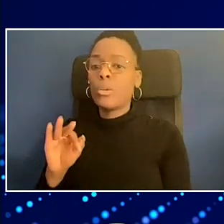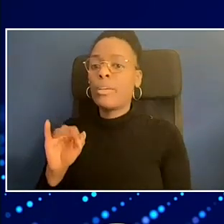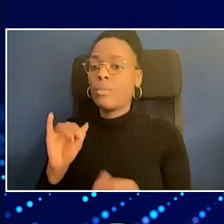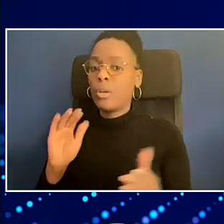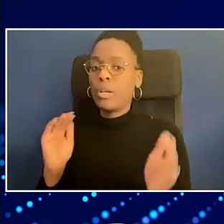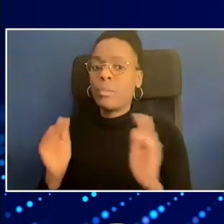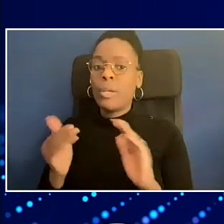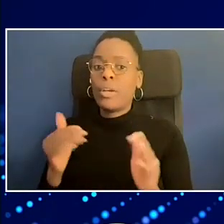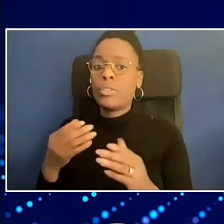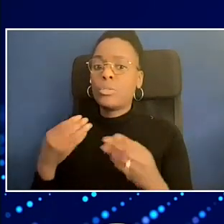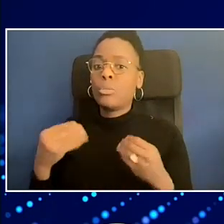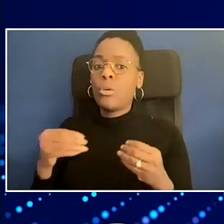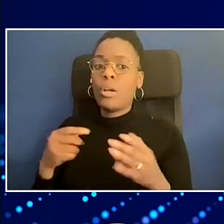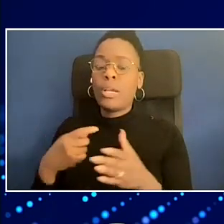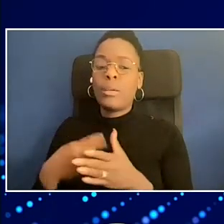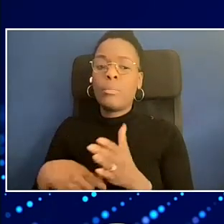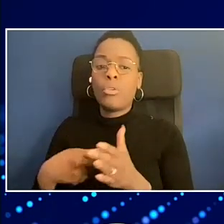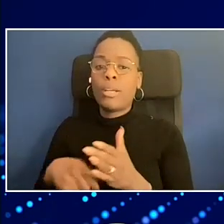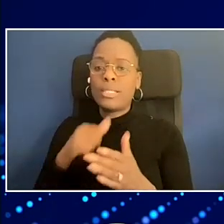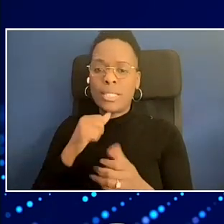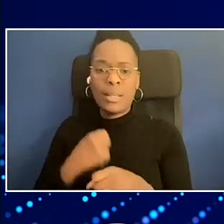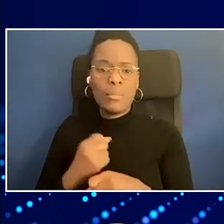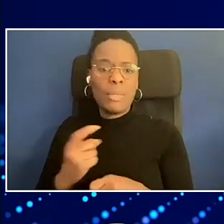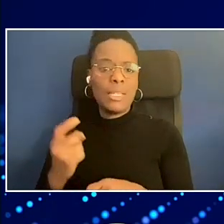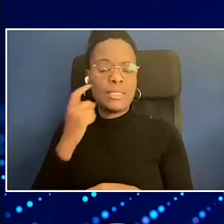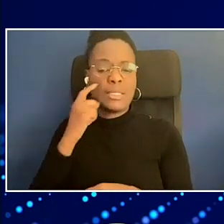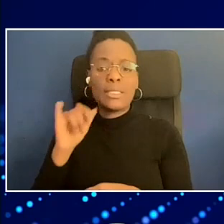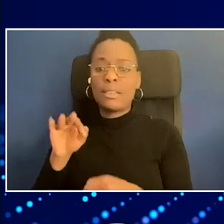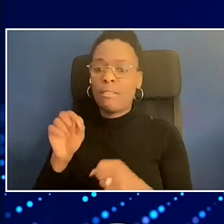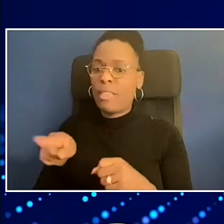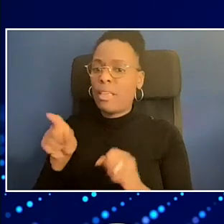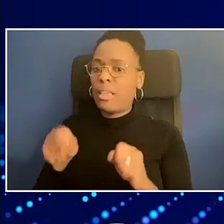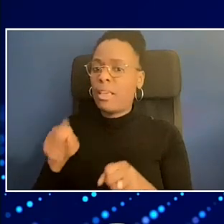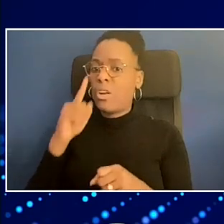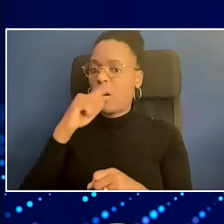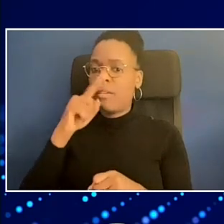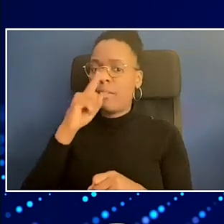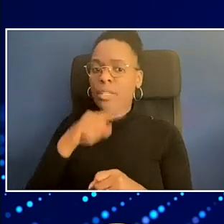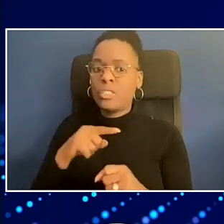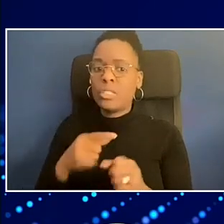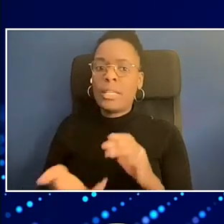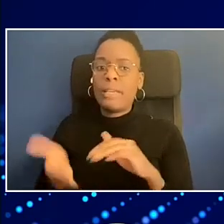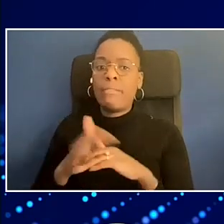sense, because if they can artificially inflate the price, that means they can artificially create savings.